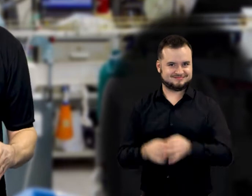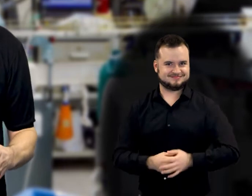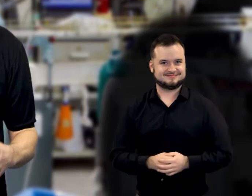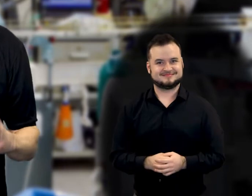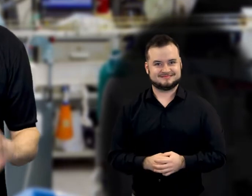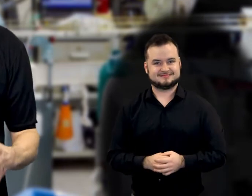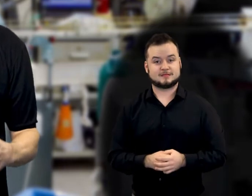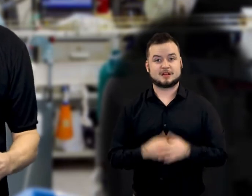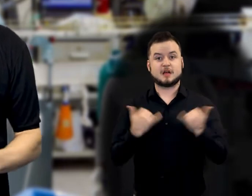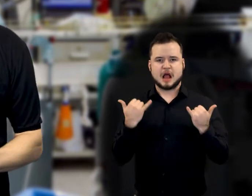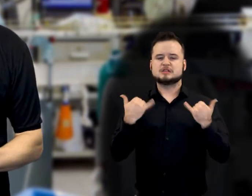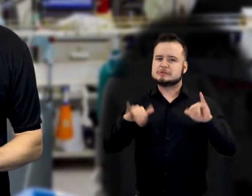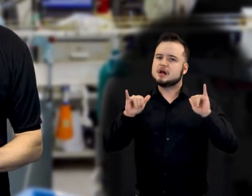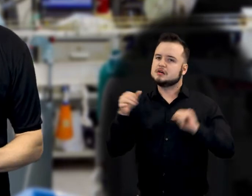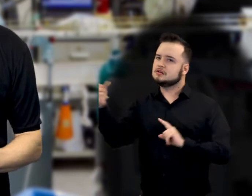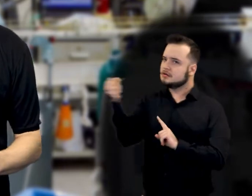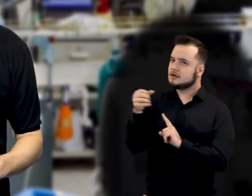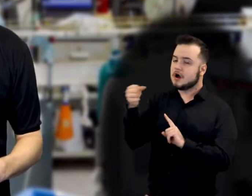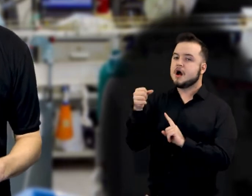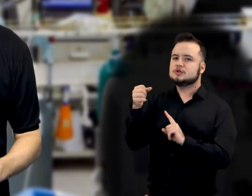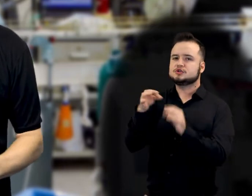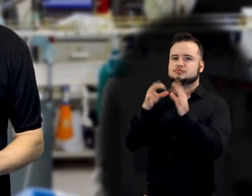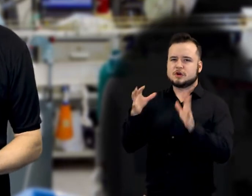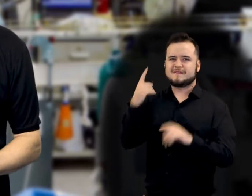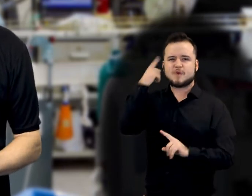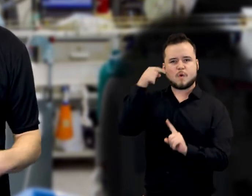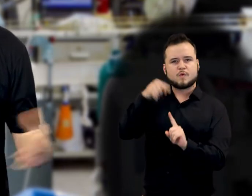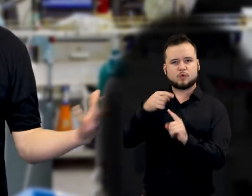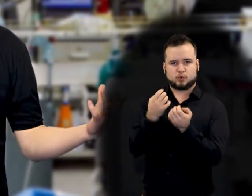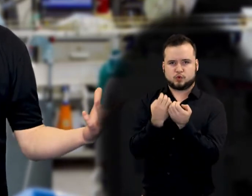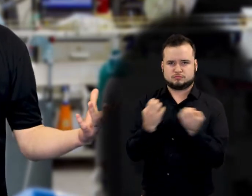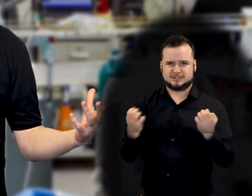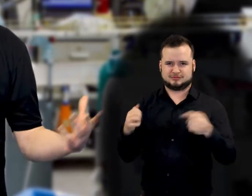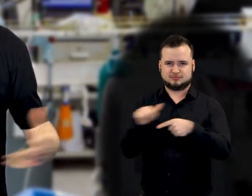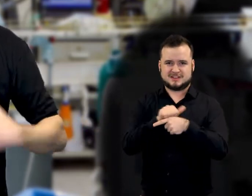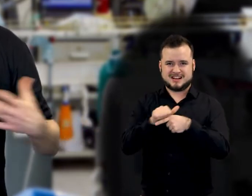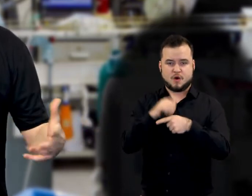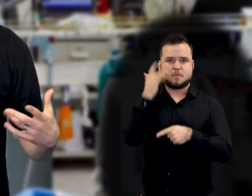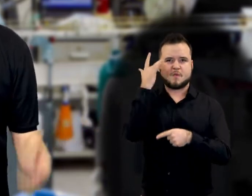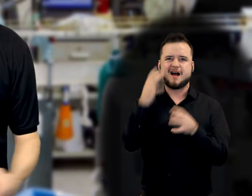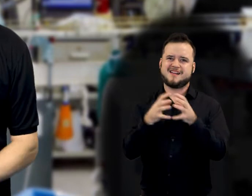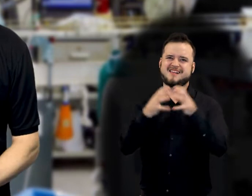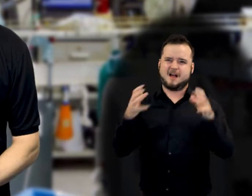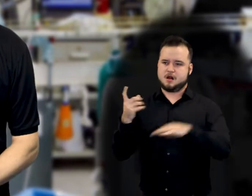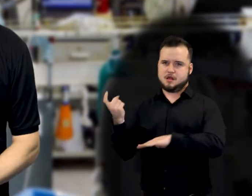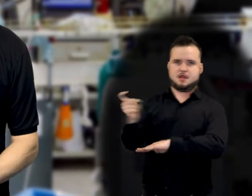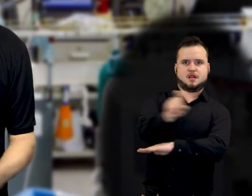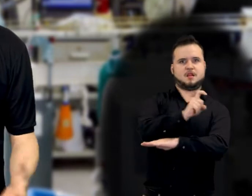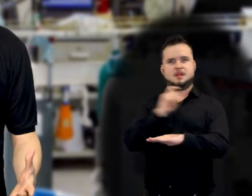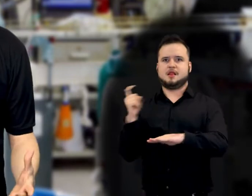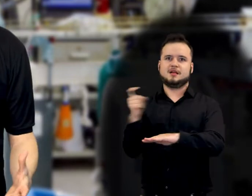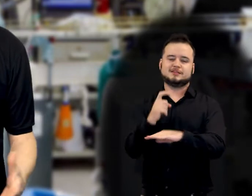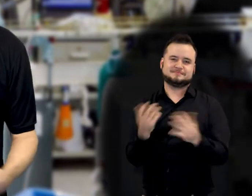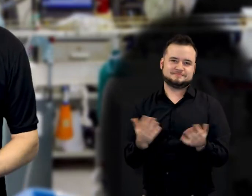But we still bring in an on-site interpreter for equipment training because there's so much moving around.